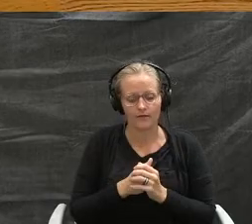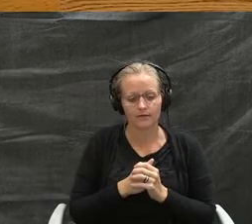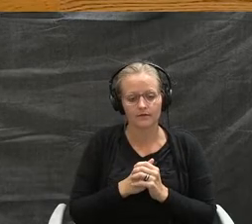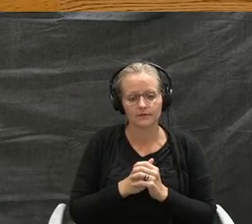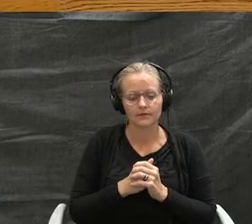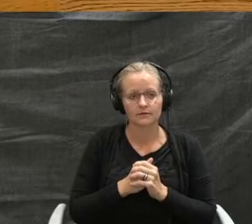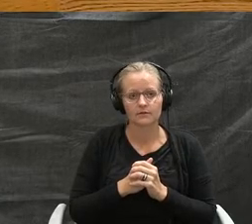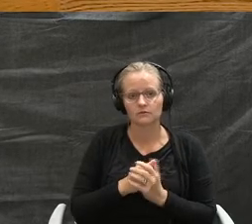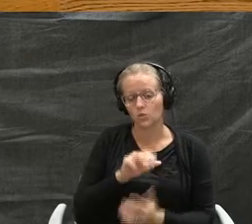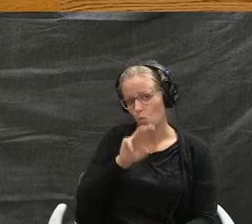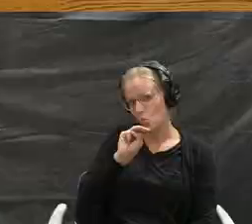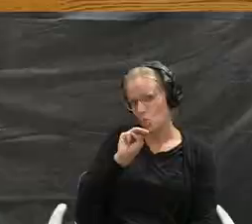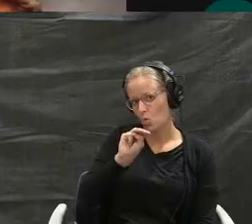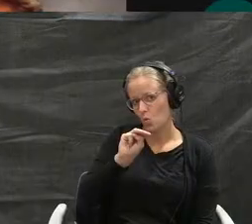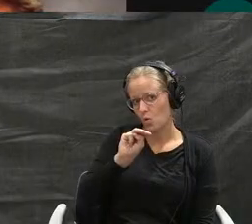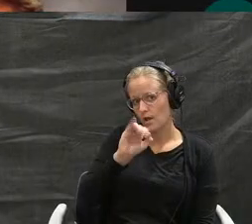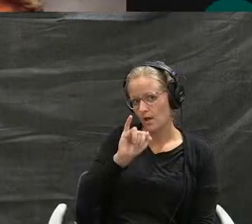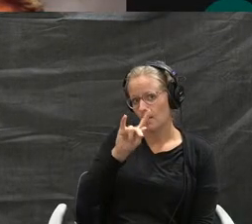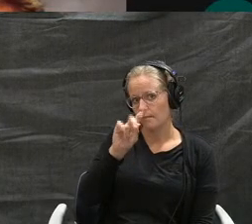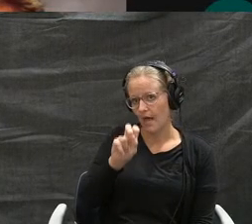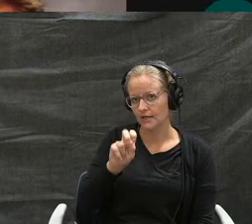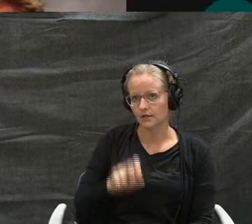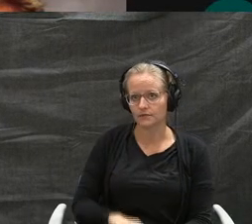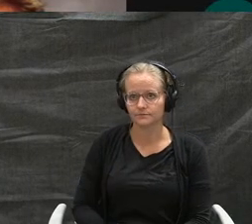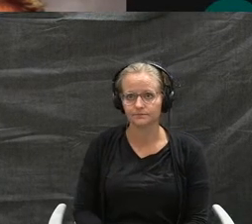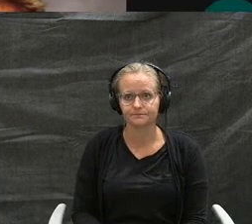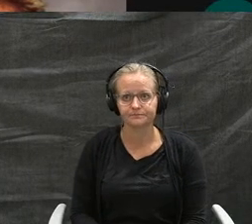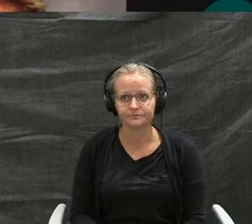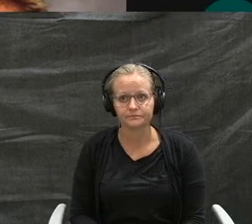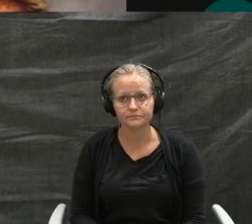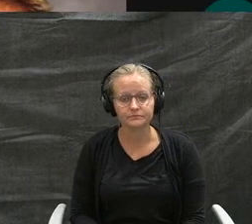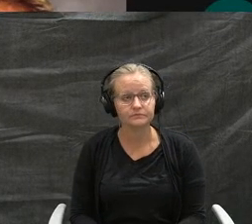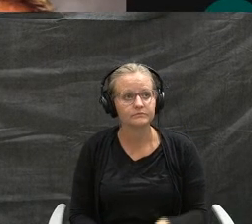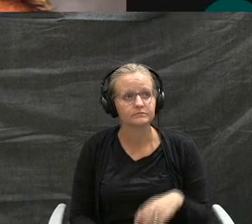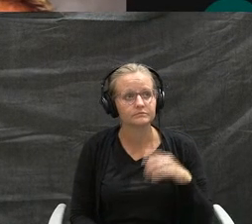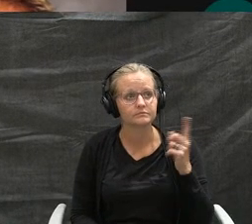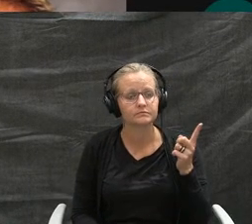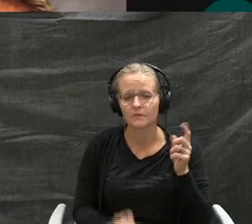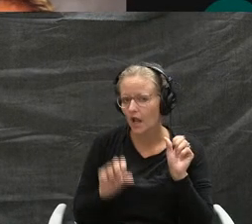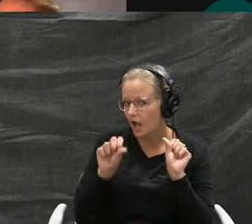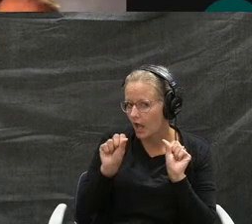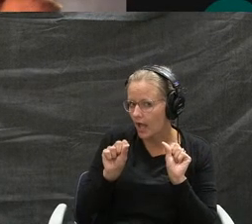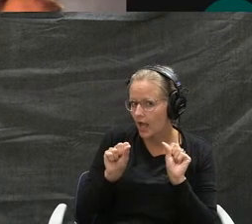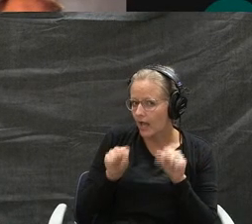Yeah, could you talk a little bit more about uhm, the tears